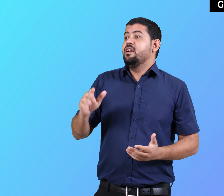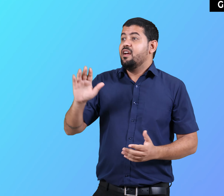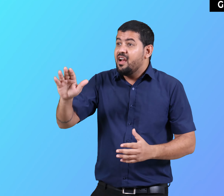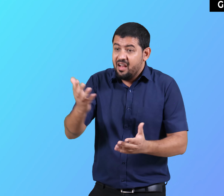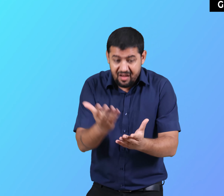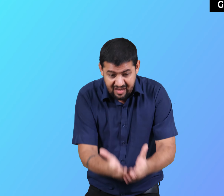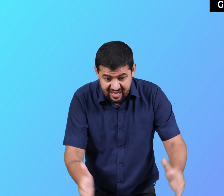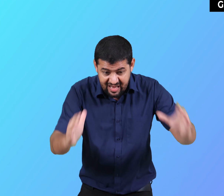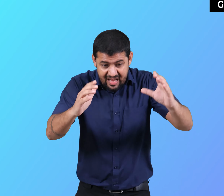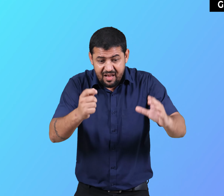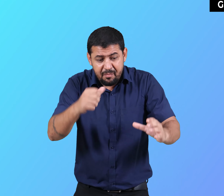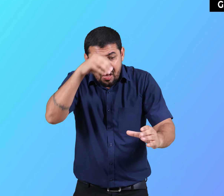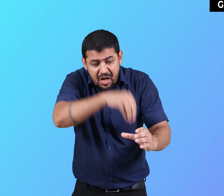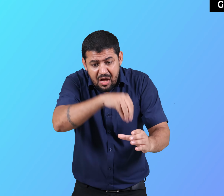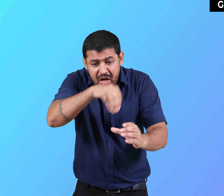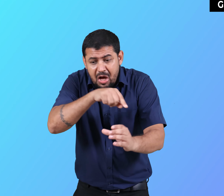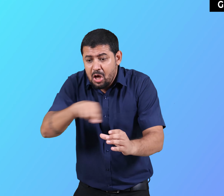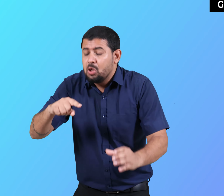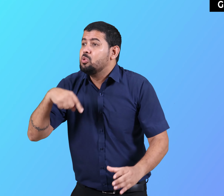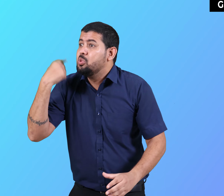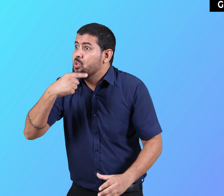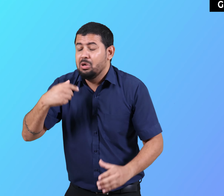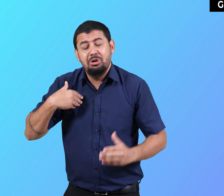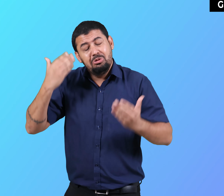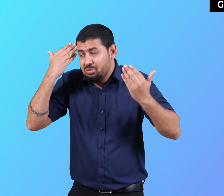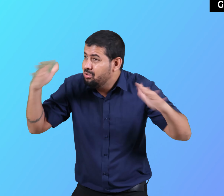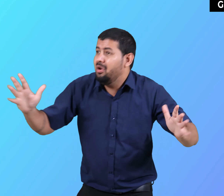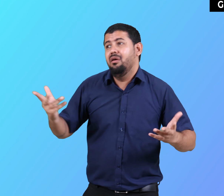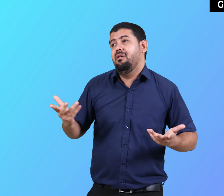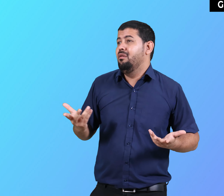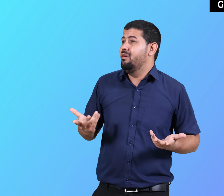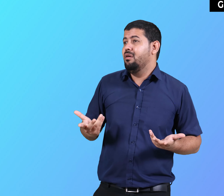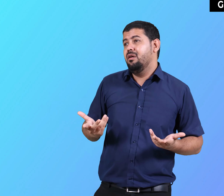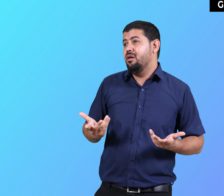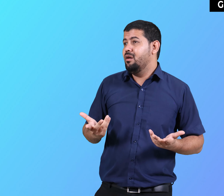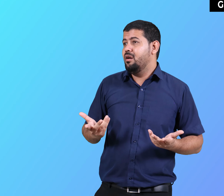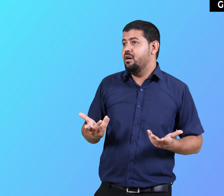We don’t know who put that money in our sacks. And now we have brought more money to pay for the food we want to buy this time.”